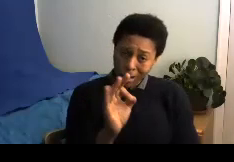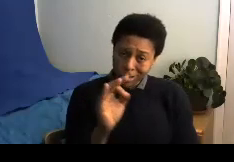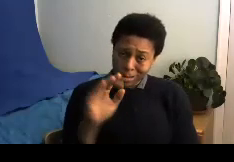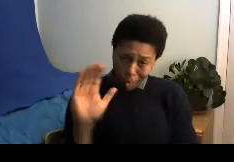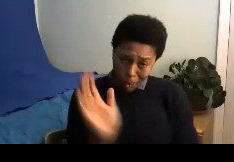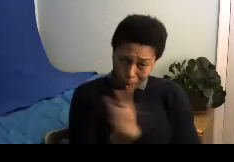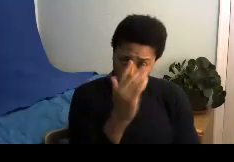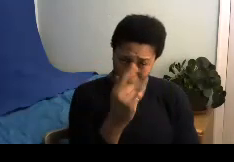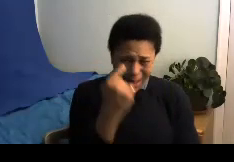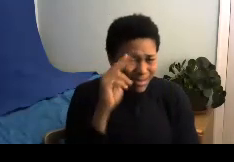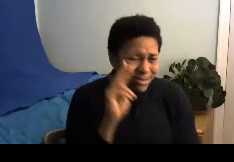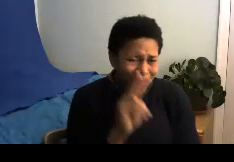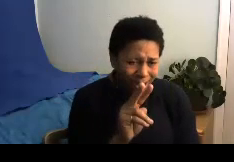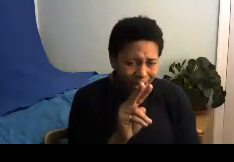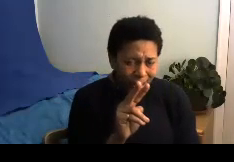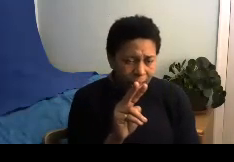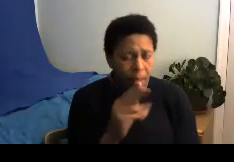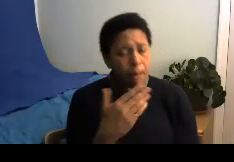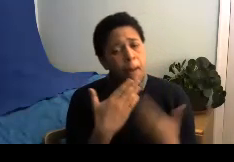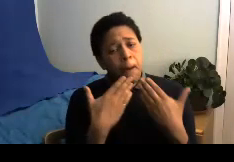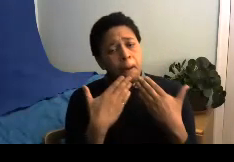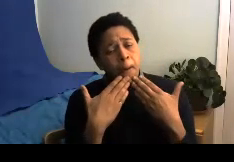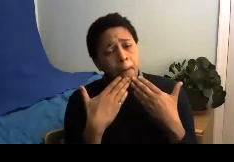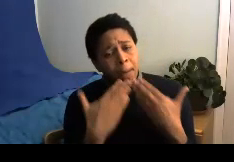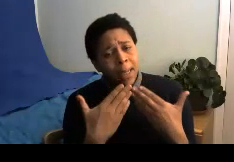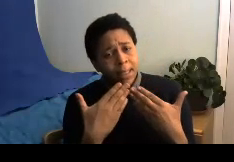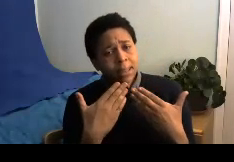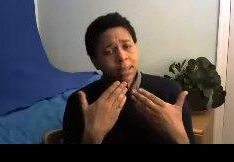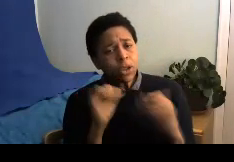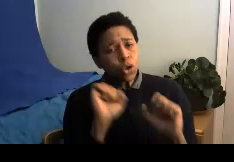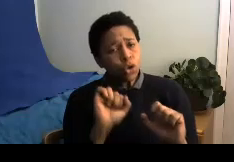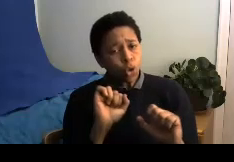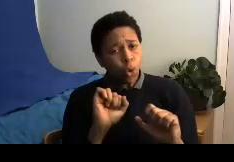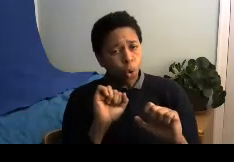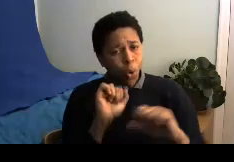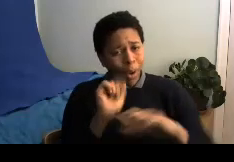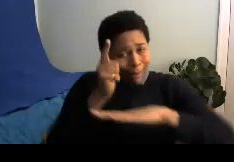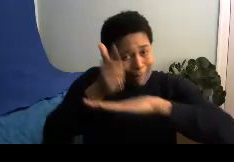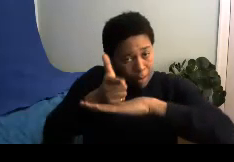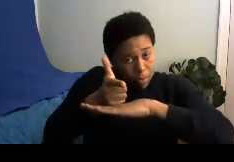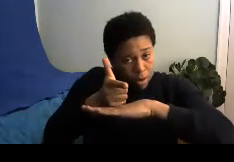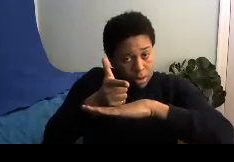done that. But if everyone could switch off their microphones,